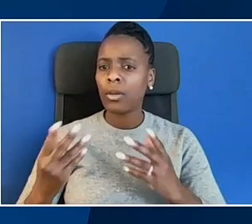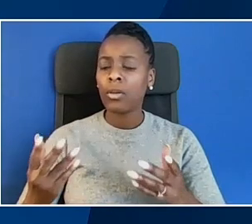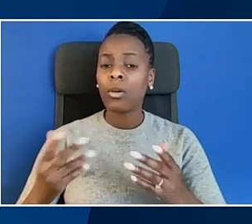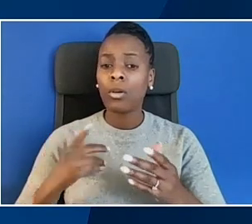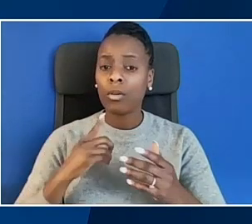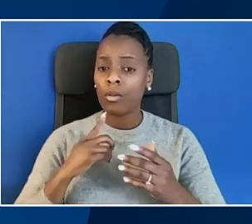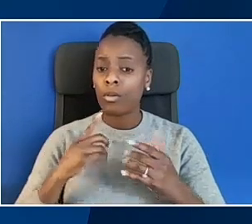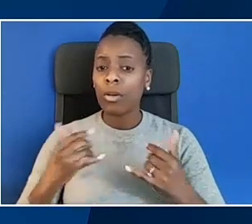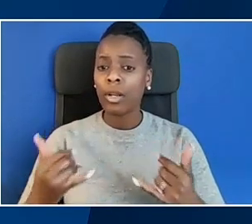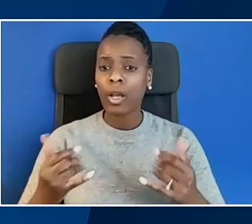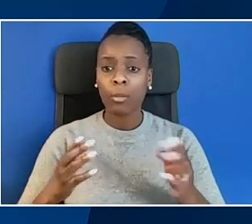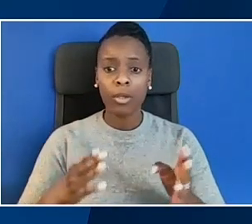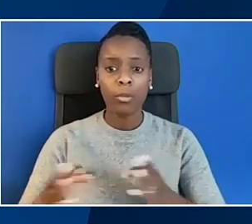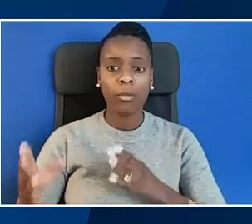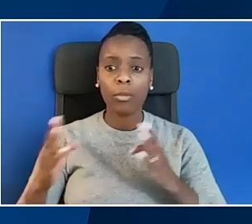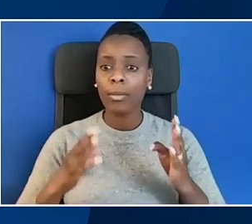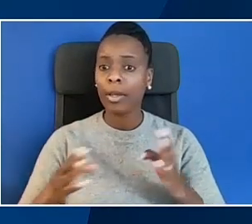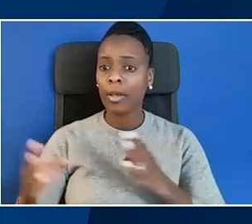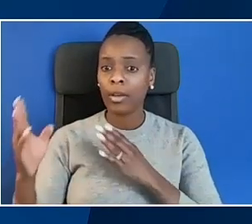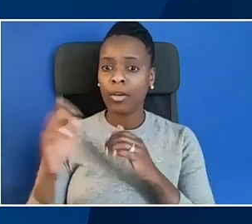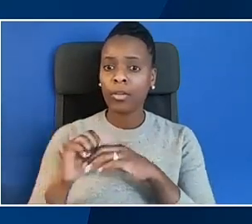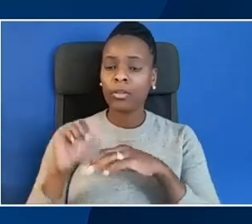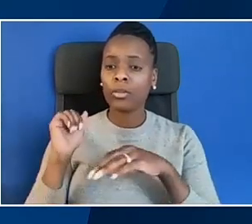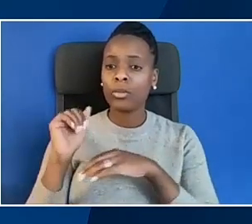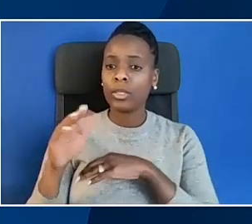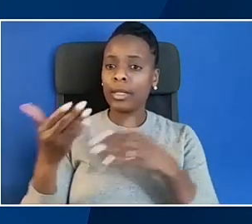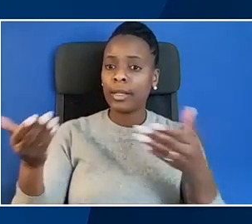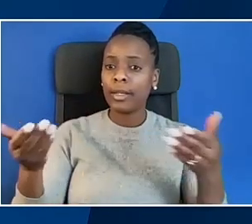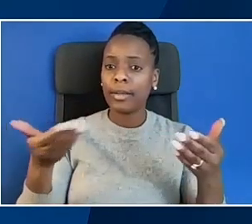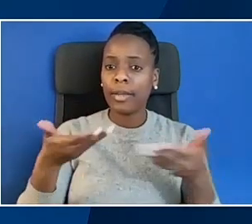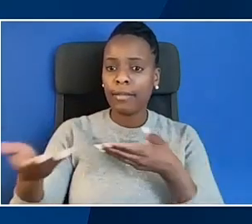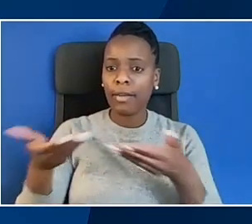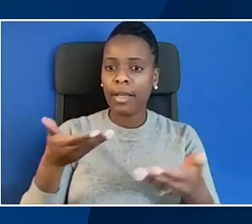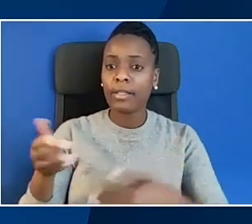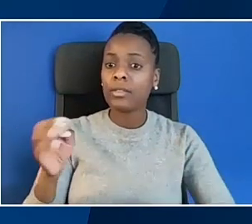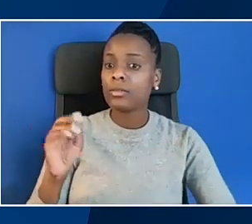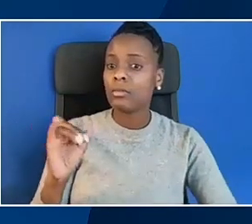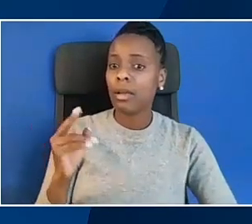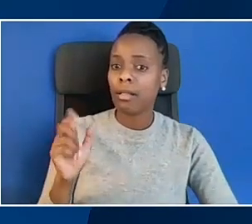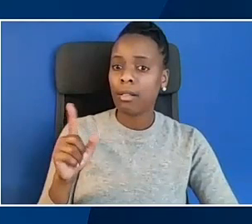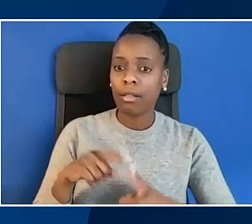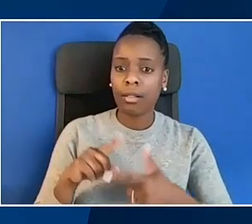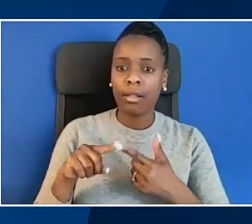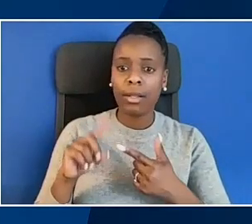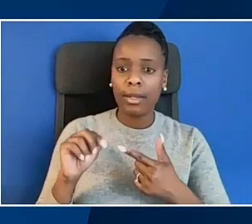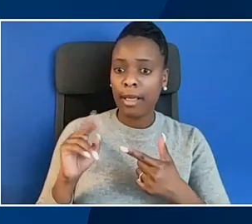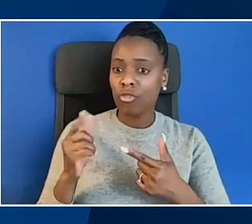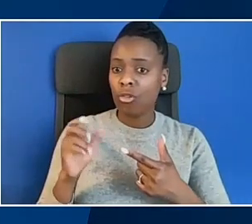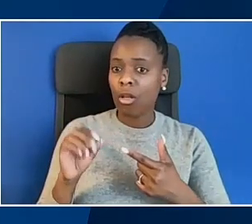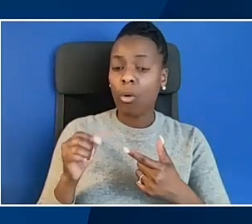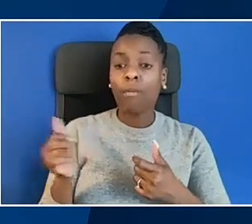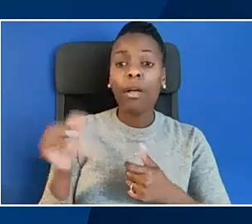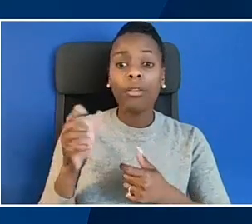to send invites to Michael and D'Angelo. If you would like to be there, let us know. Of course, you all are welcome to